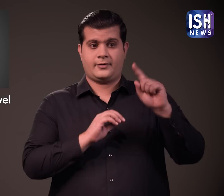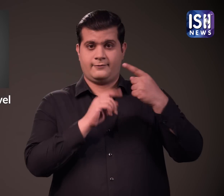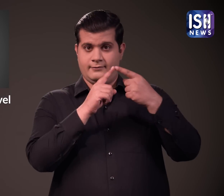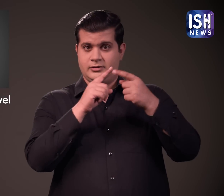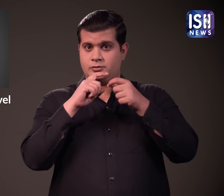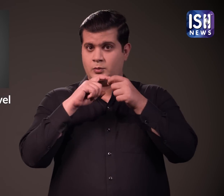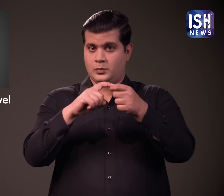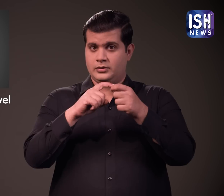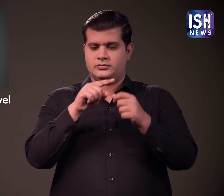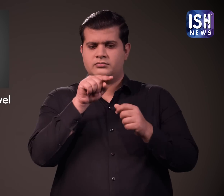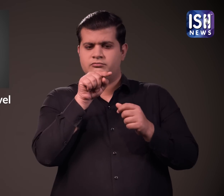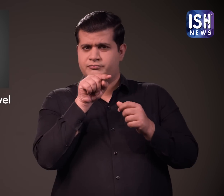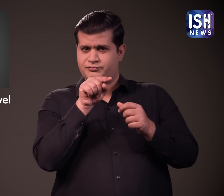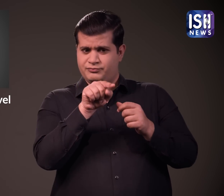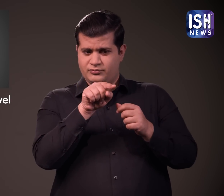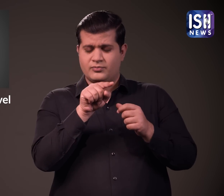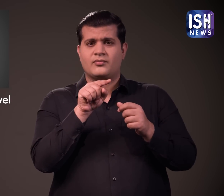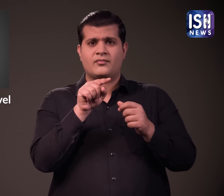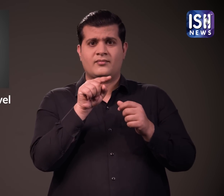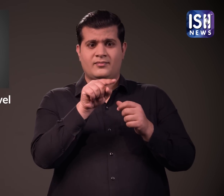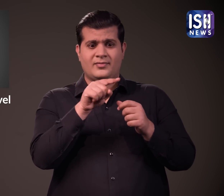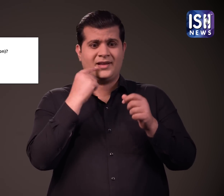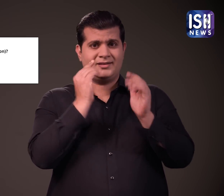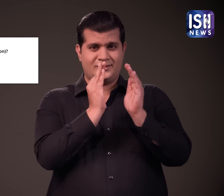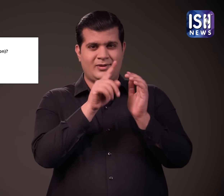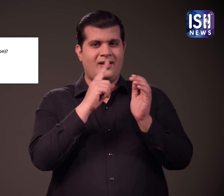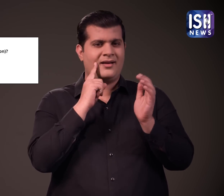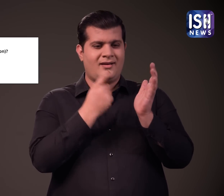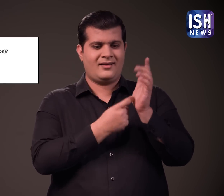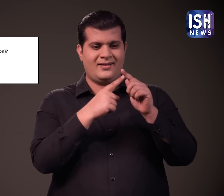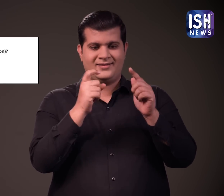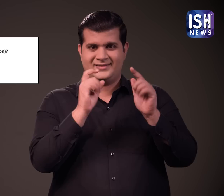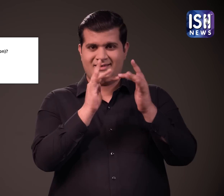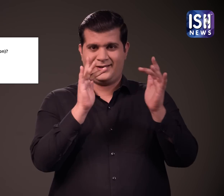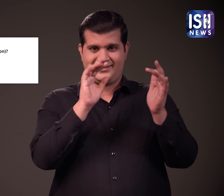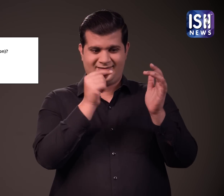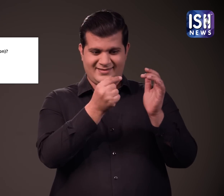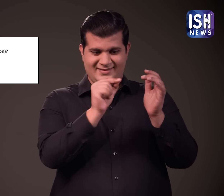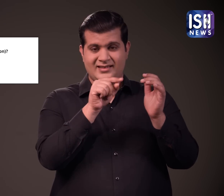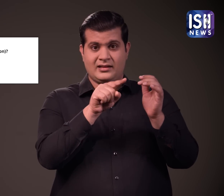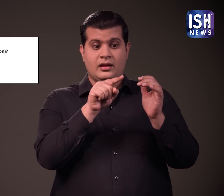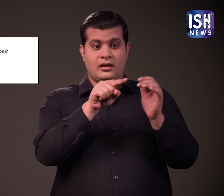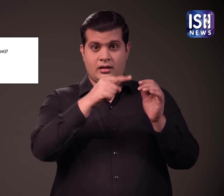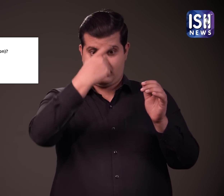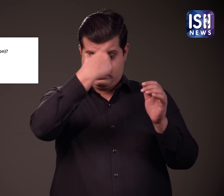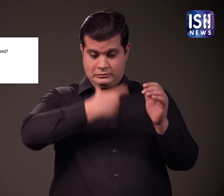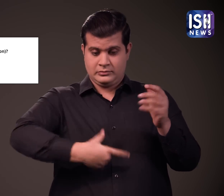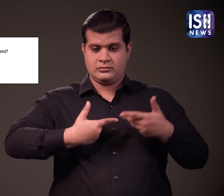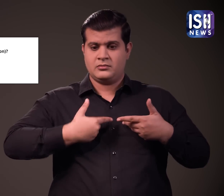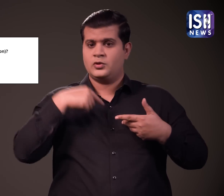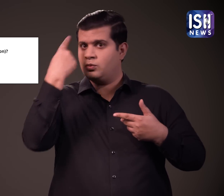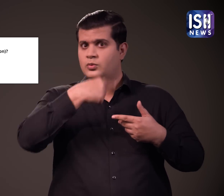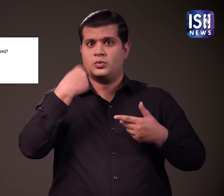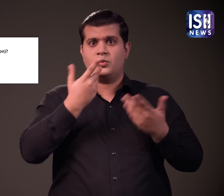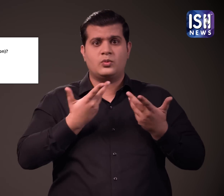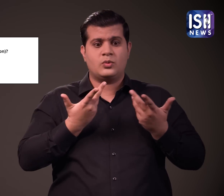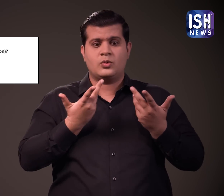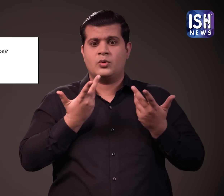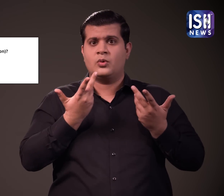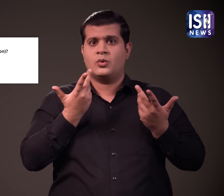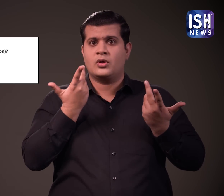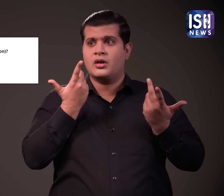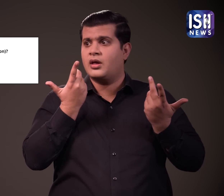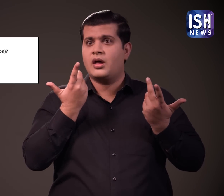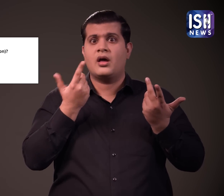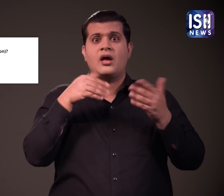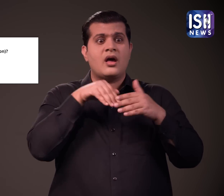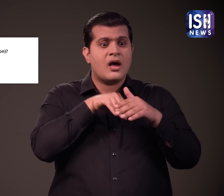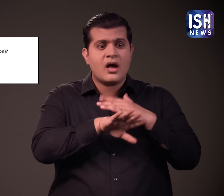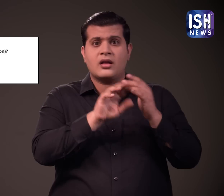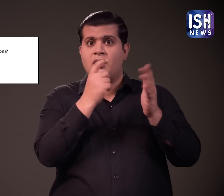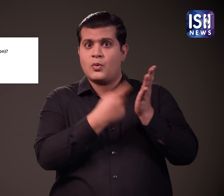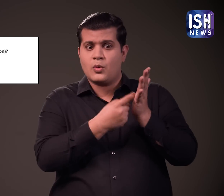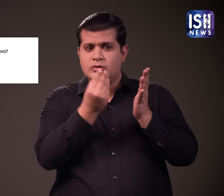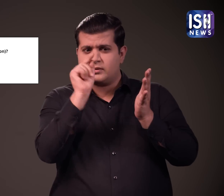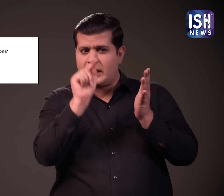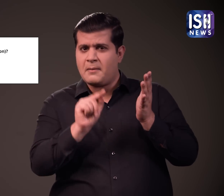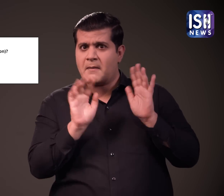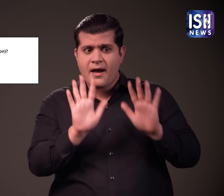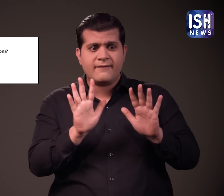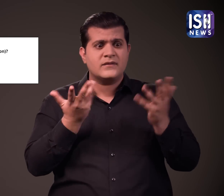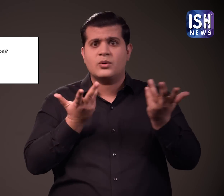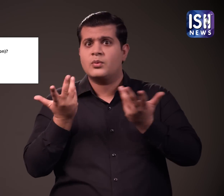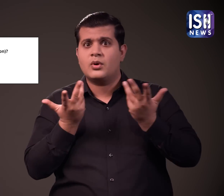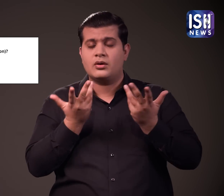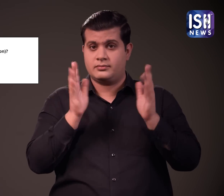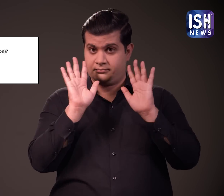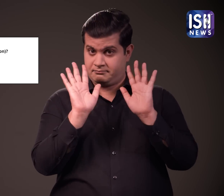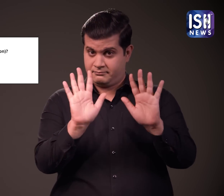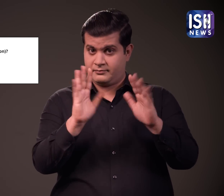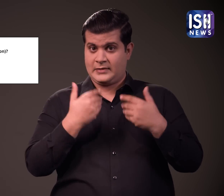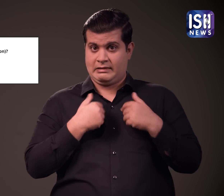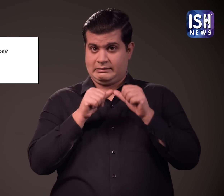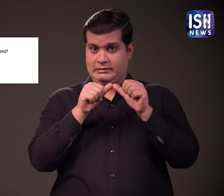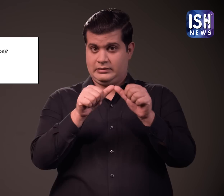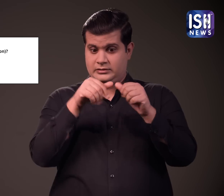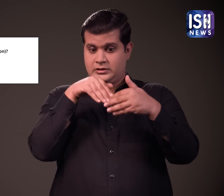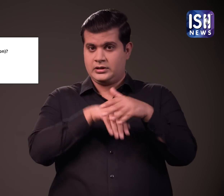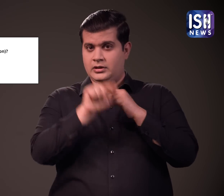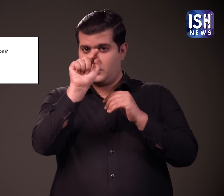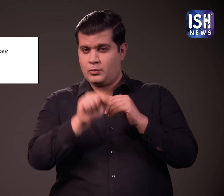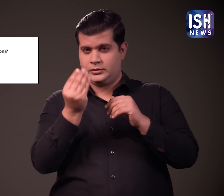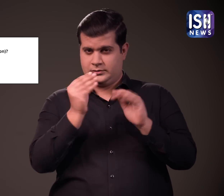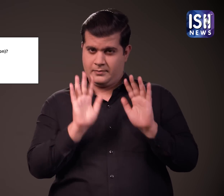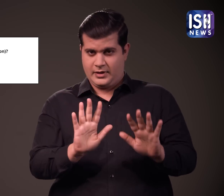1. Who can opt for the policy and what are the other Terms and Conditions?